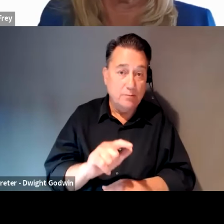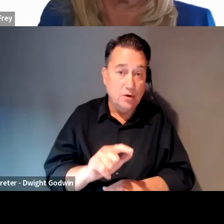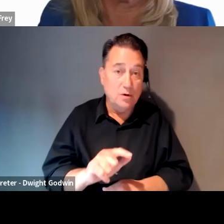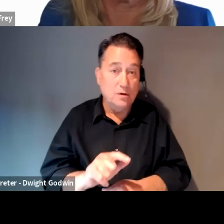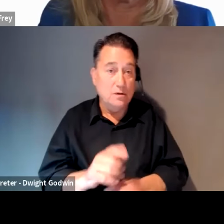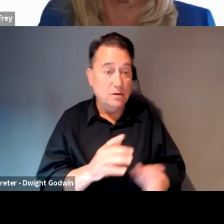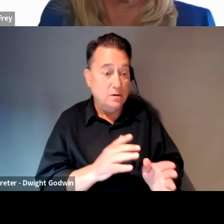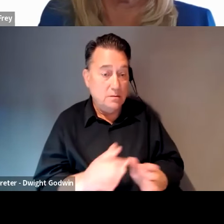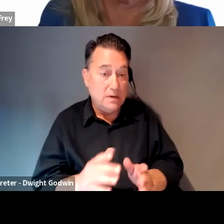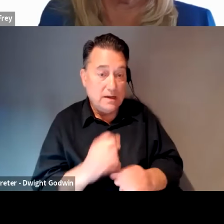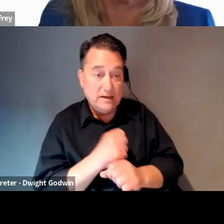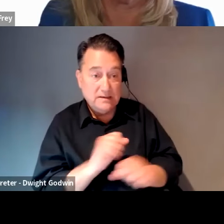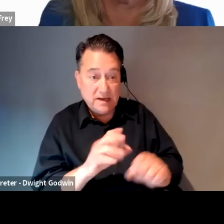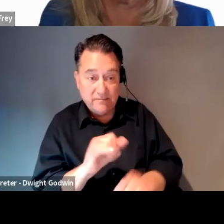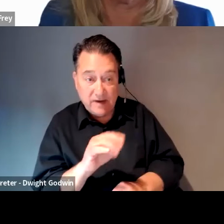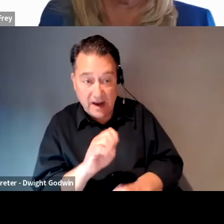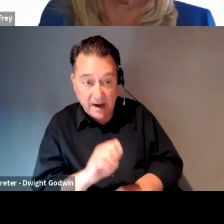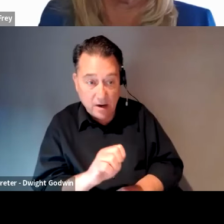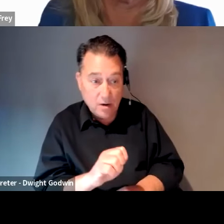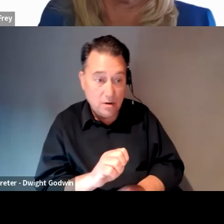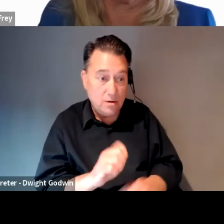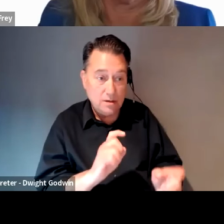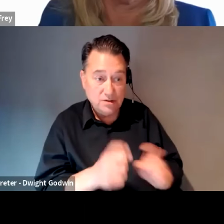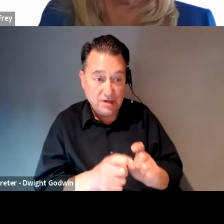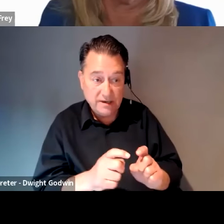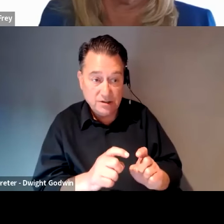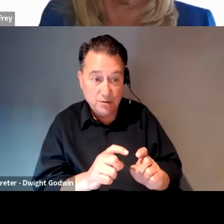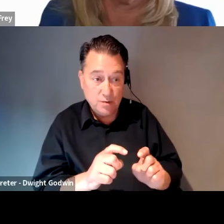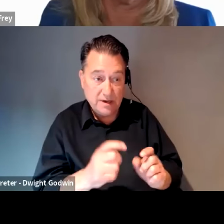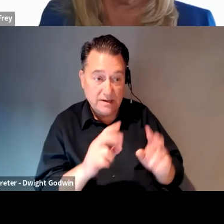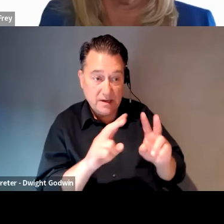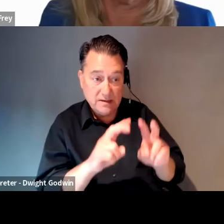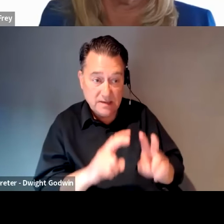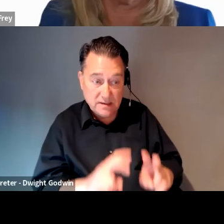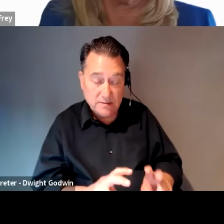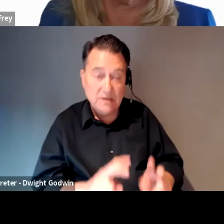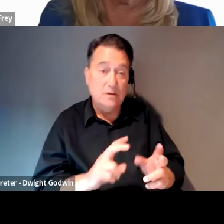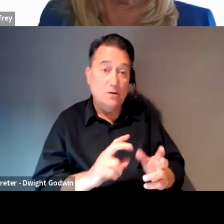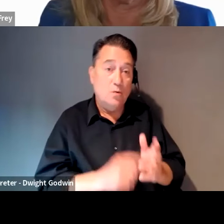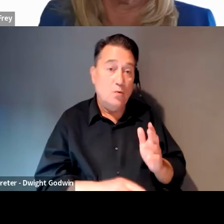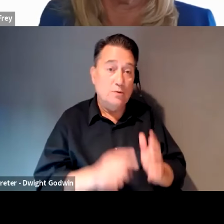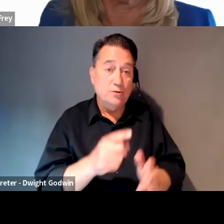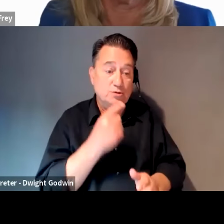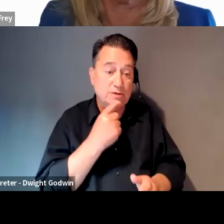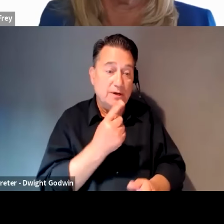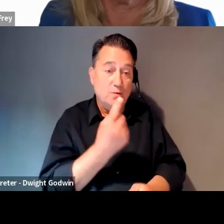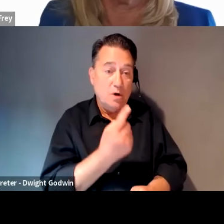some shifting in assessments. What would you say was maybe one of your one or two primary challenges